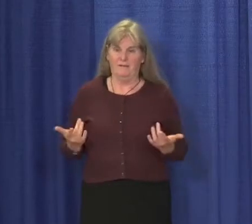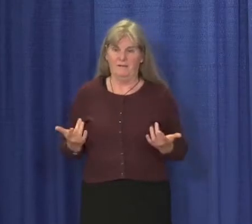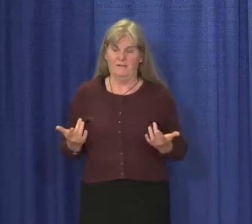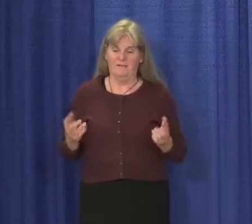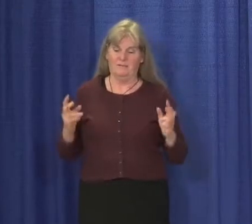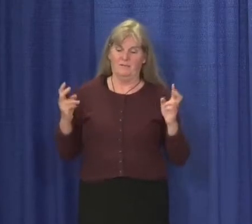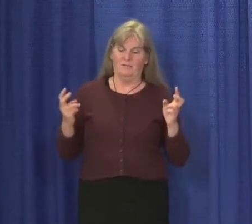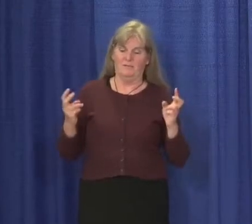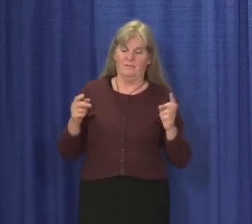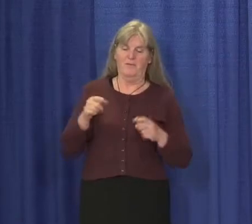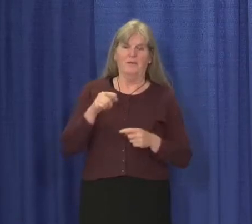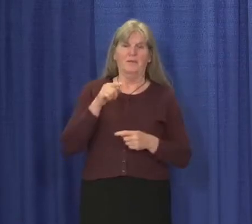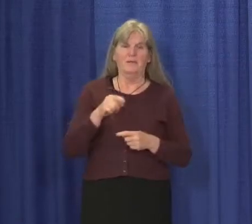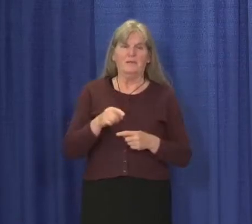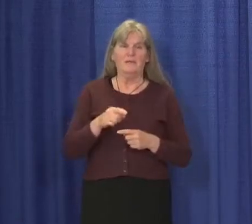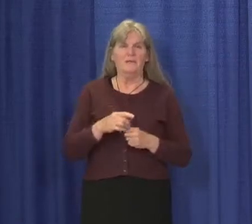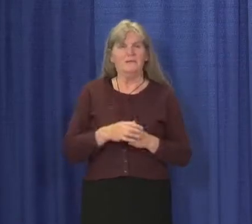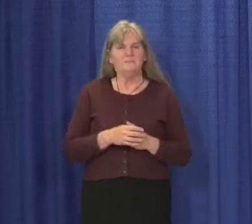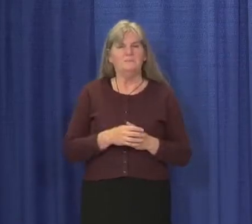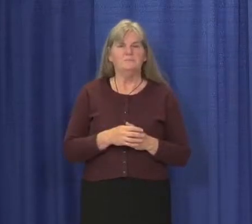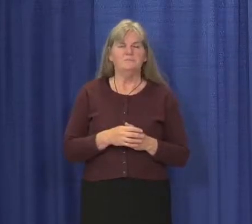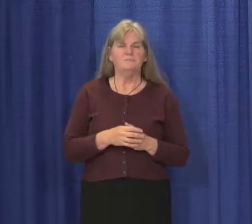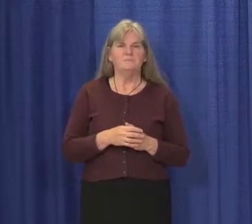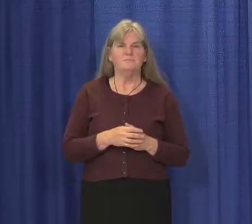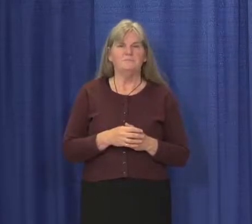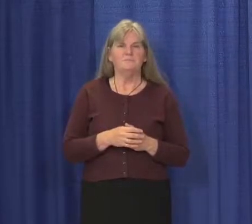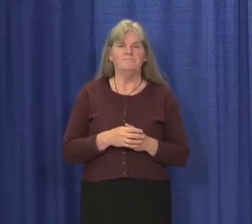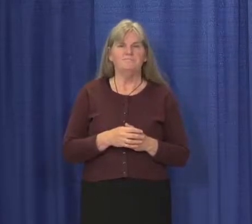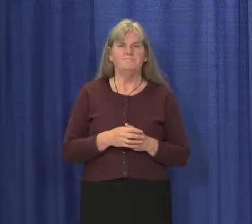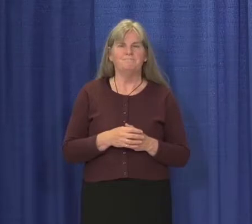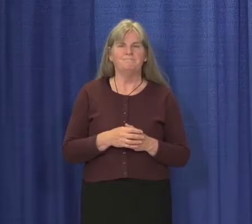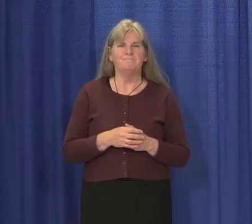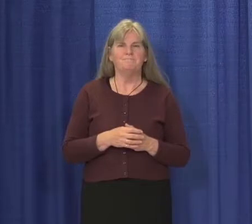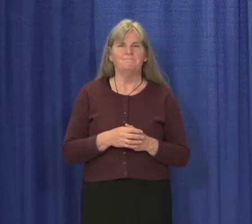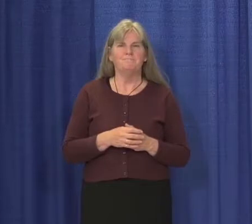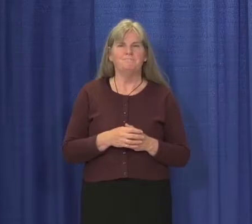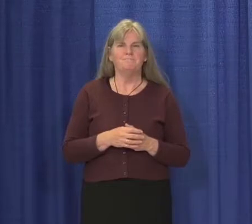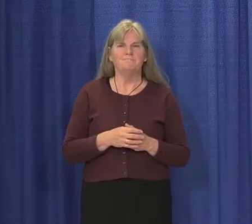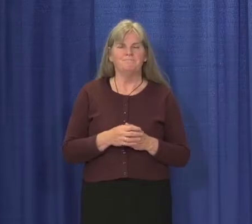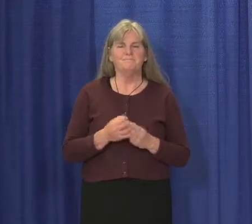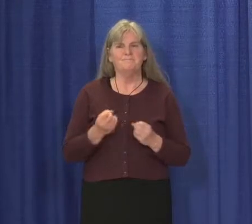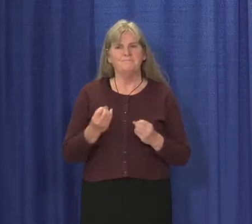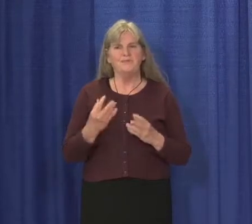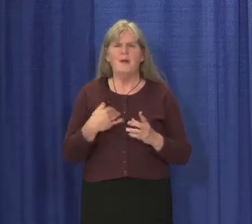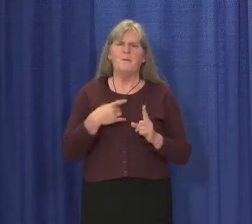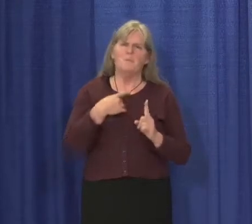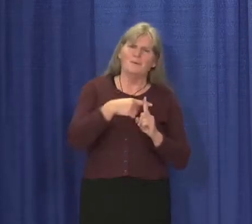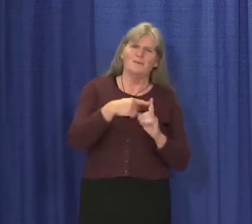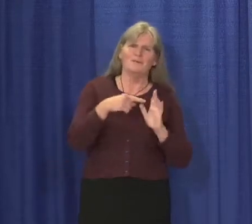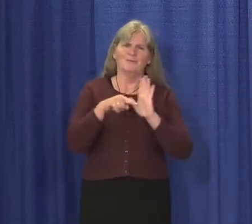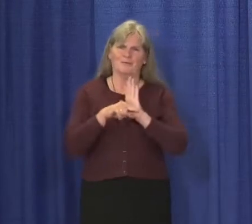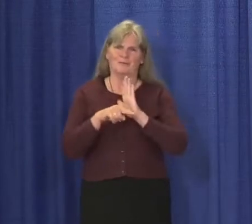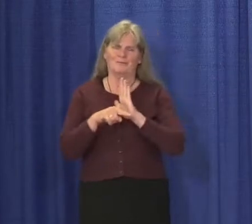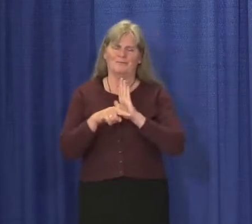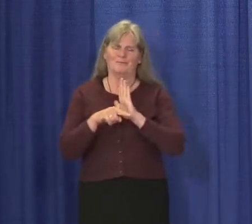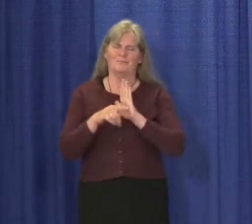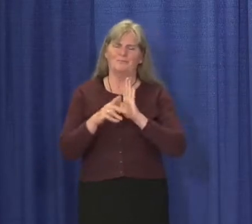area that many pros and cons let's say and I think the